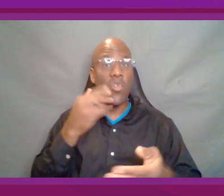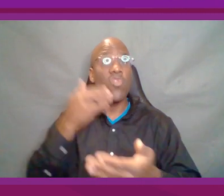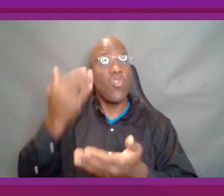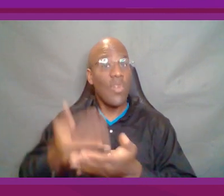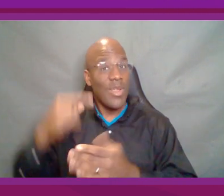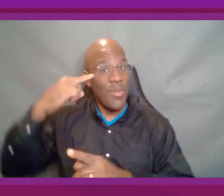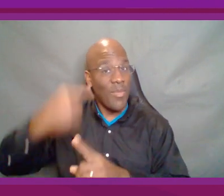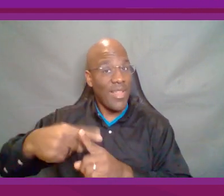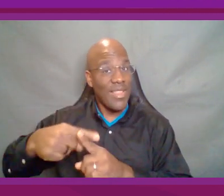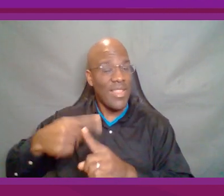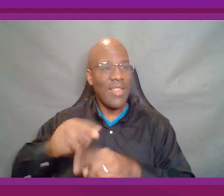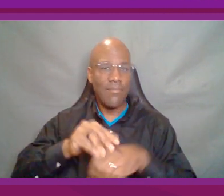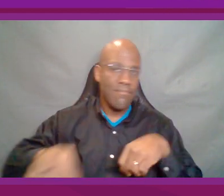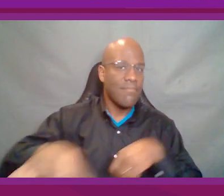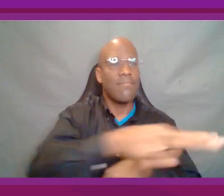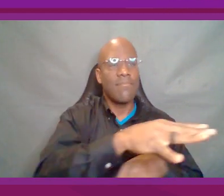to accessibility it's good for everyone else.